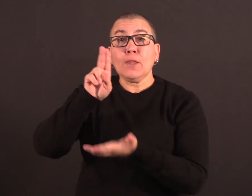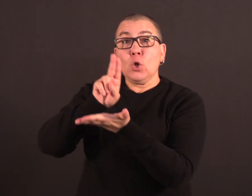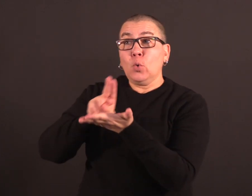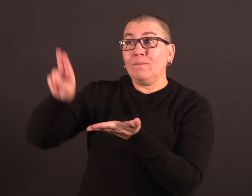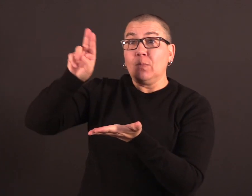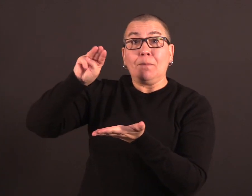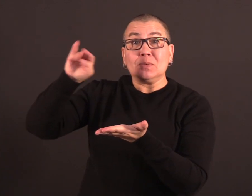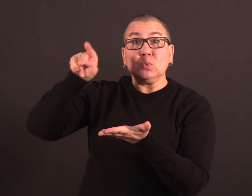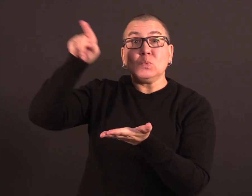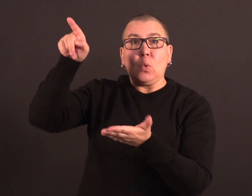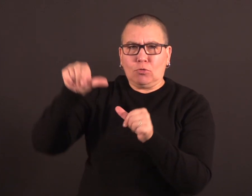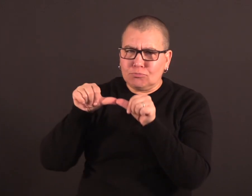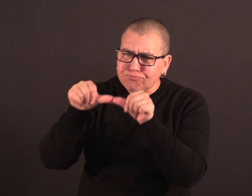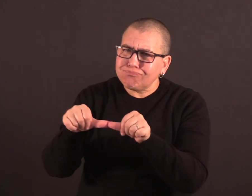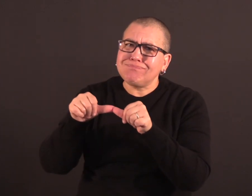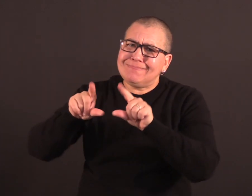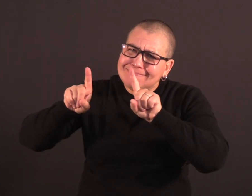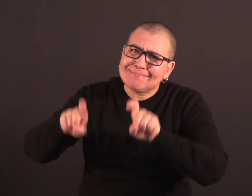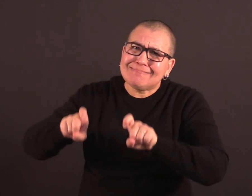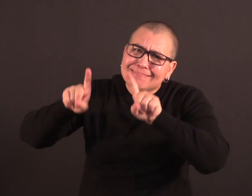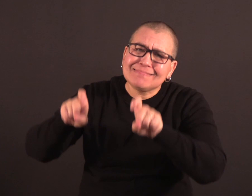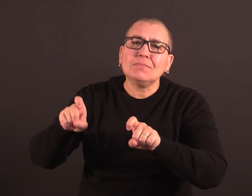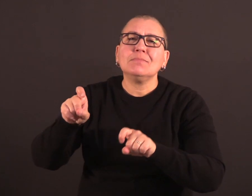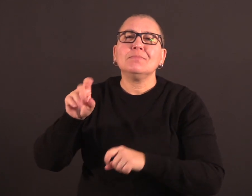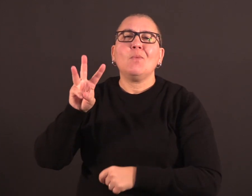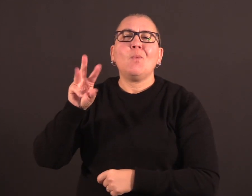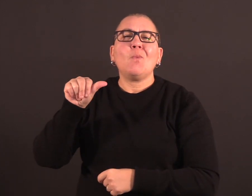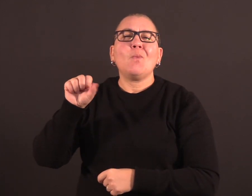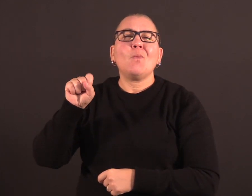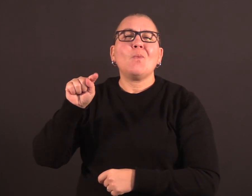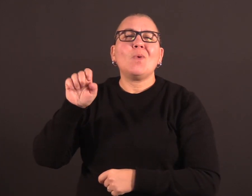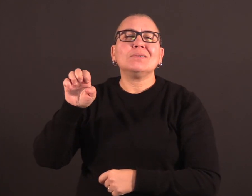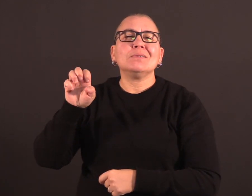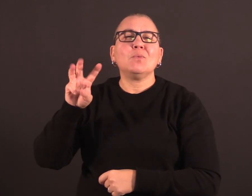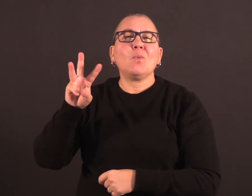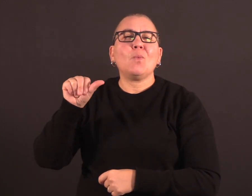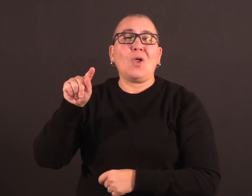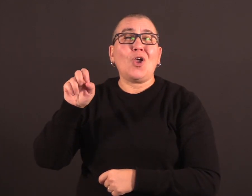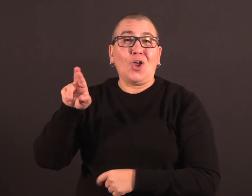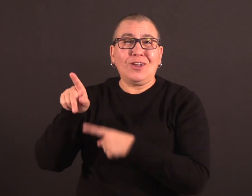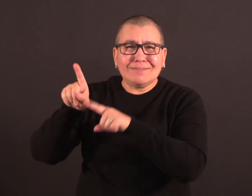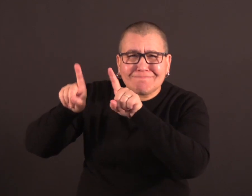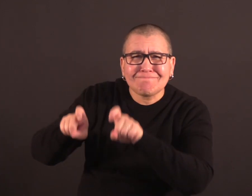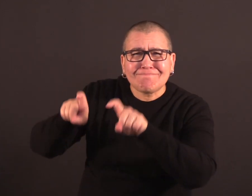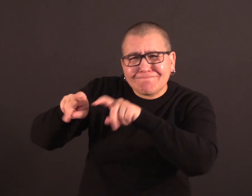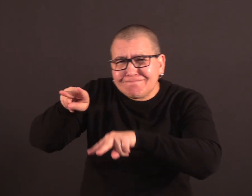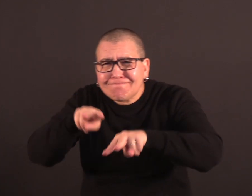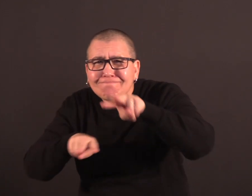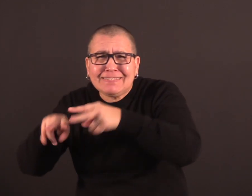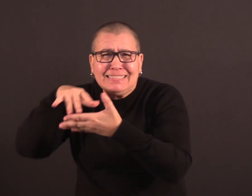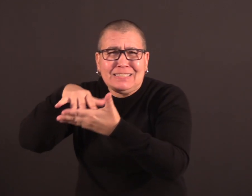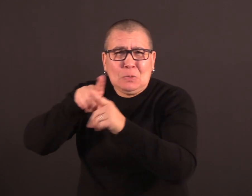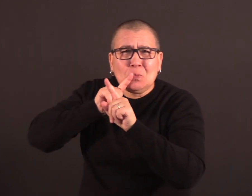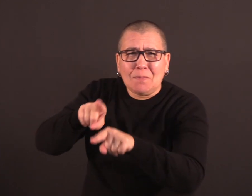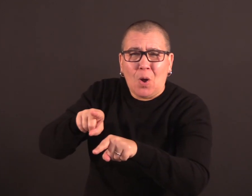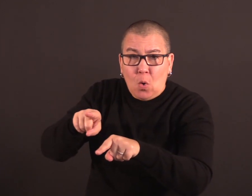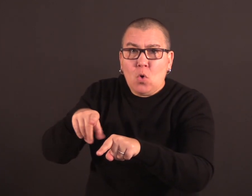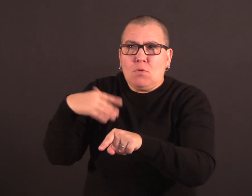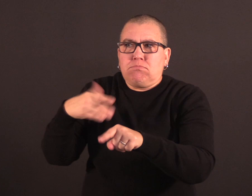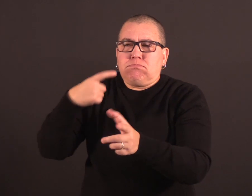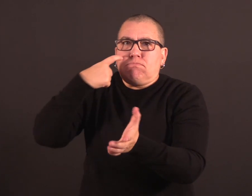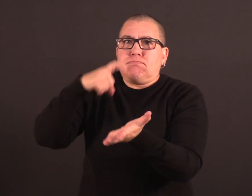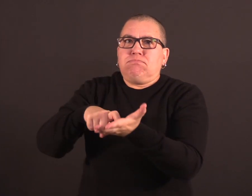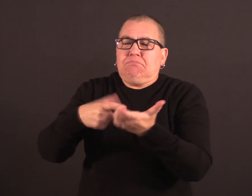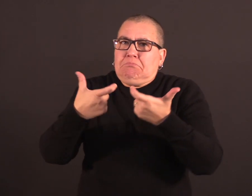Surveillance Studyreports that COVID-19 levels are up 45 percent since Thanksgiving, largely due